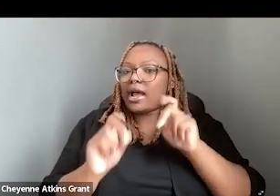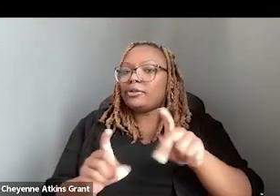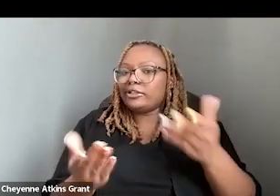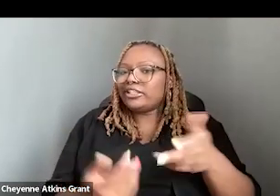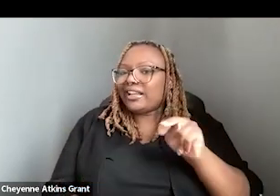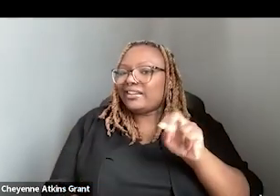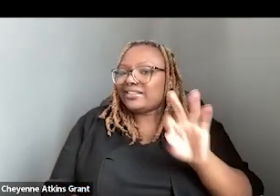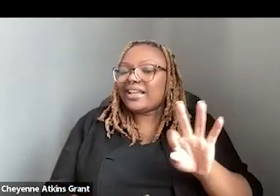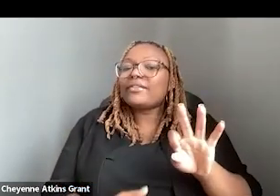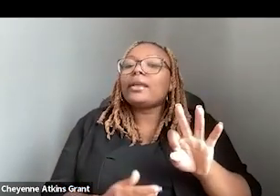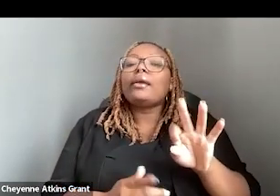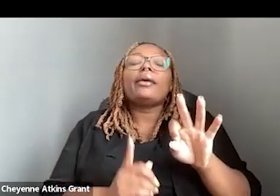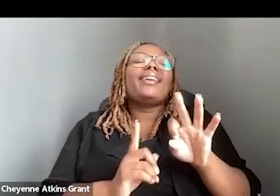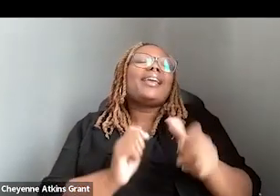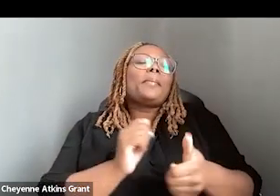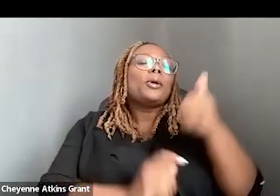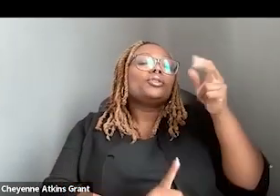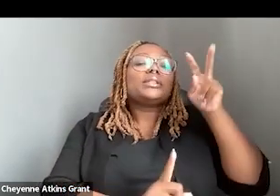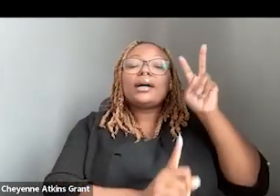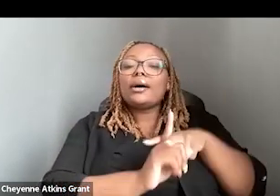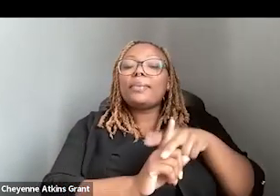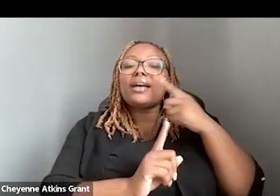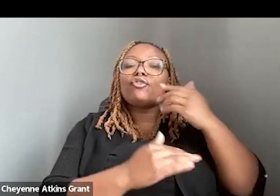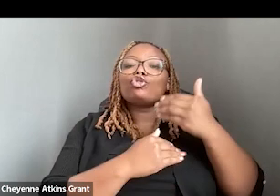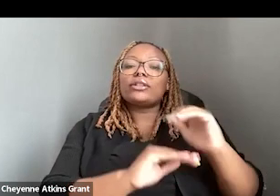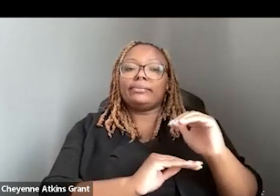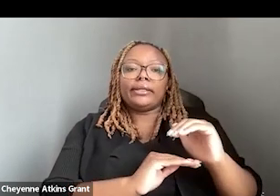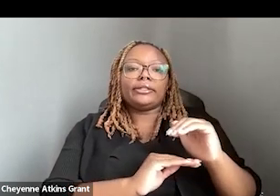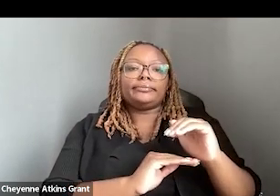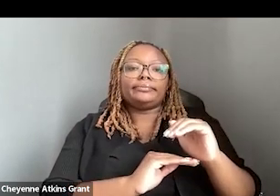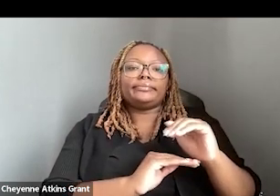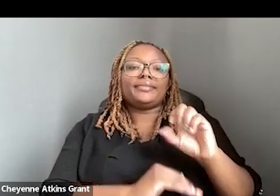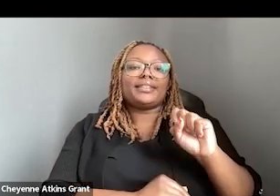This is primarily restricted to the STEM Directorate.